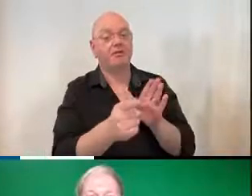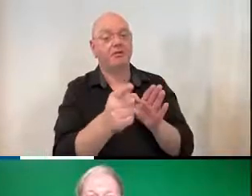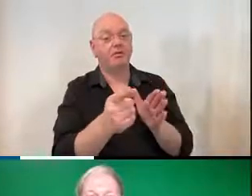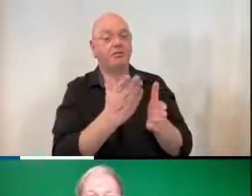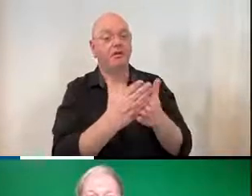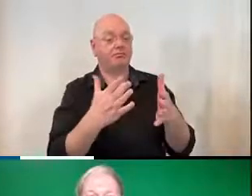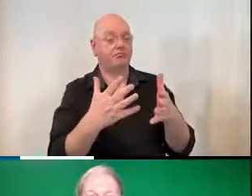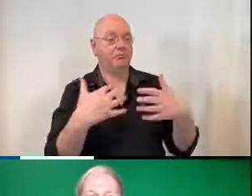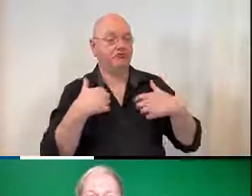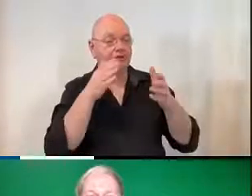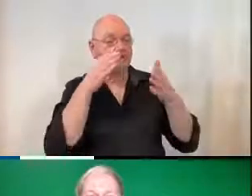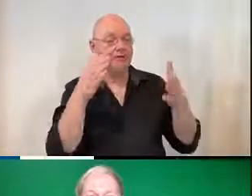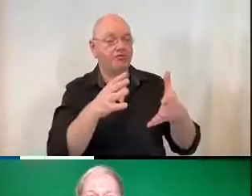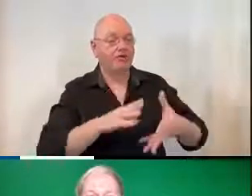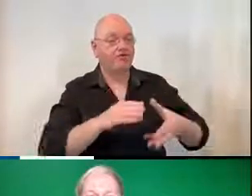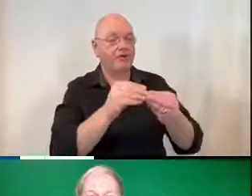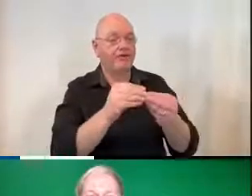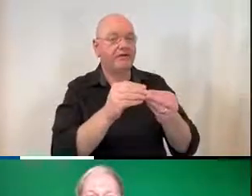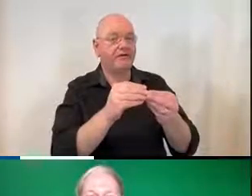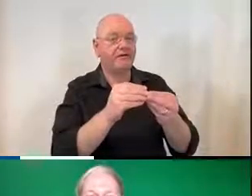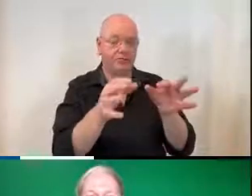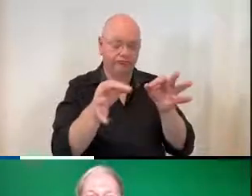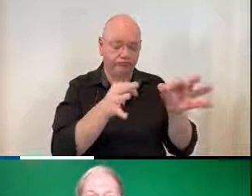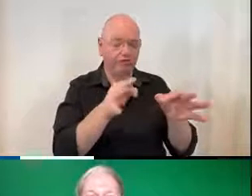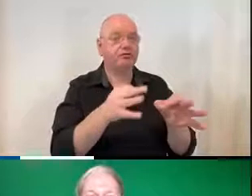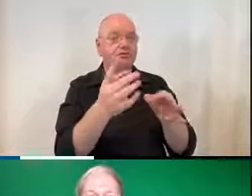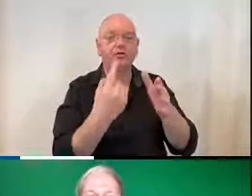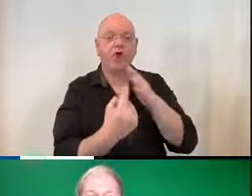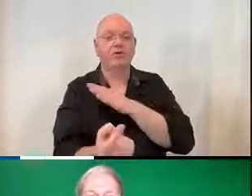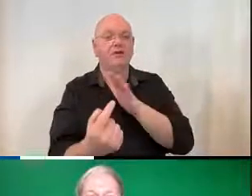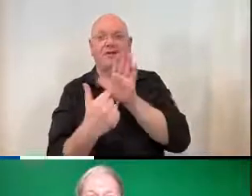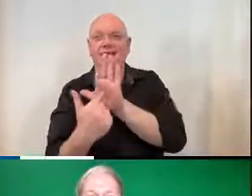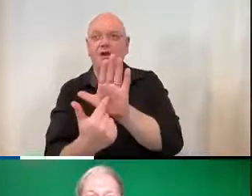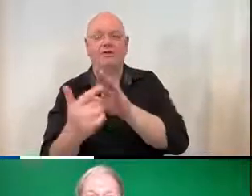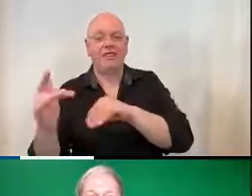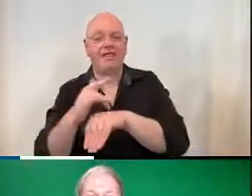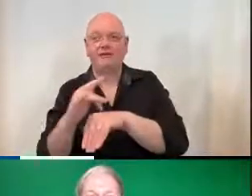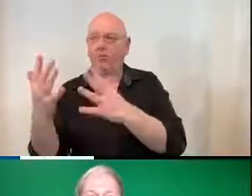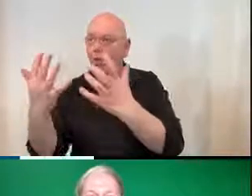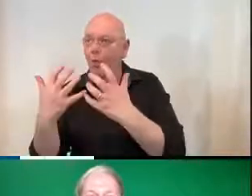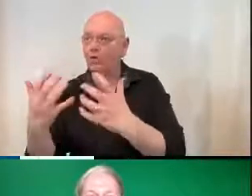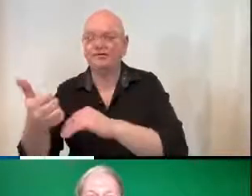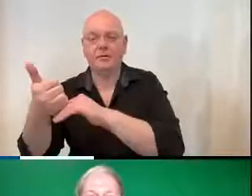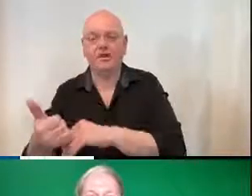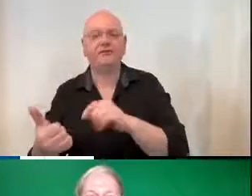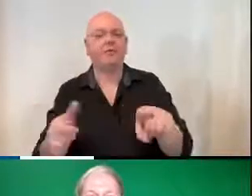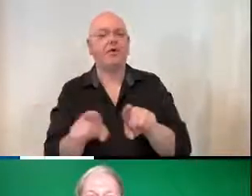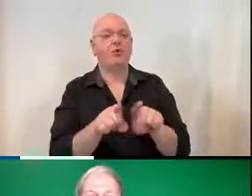This case study is particularly interesting in terms of the combination of public sector action and acquisition